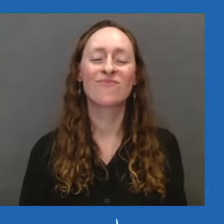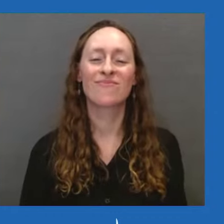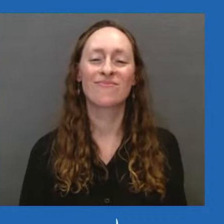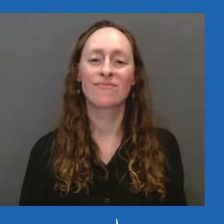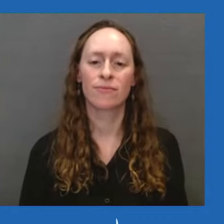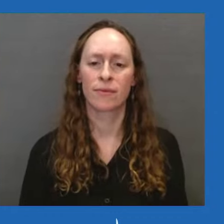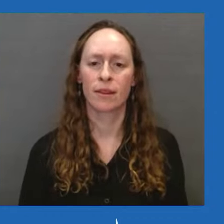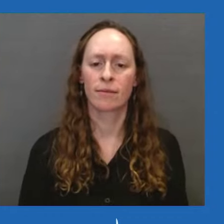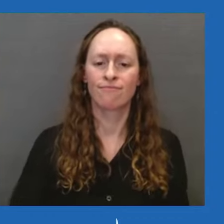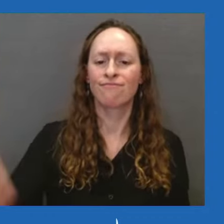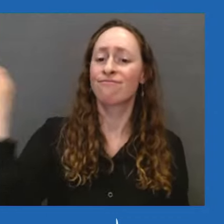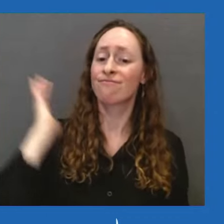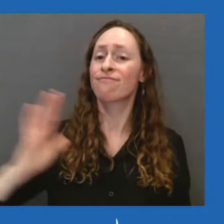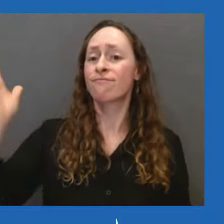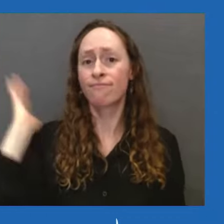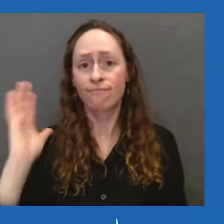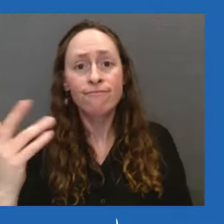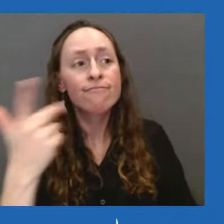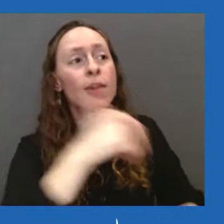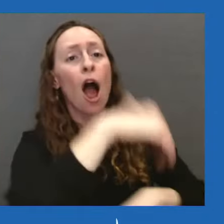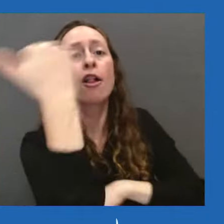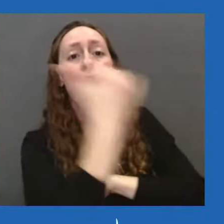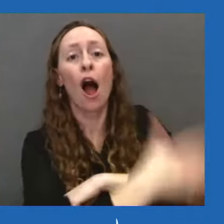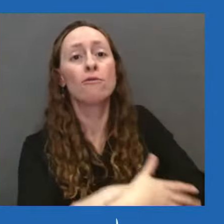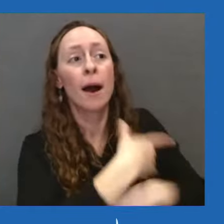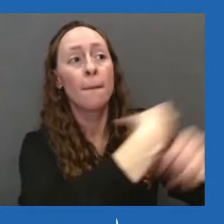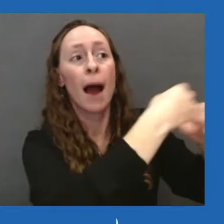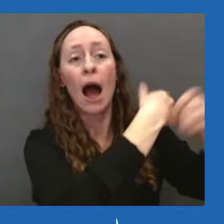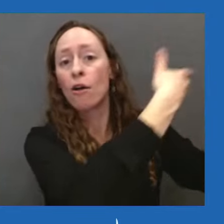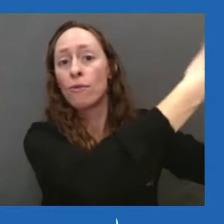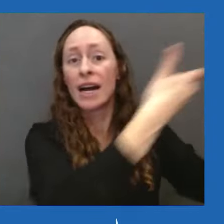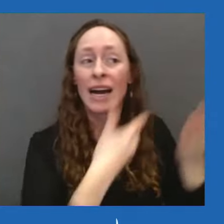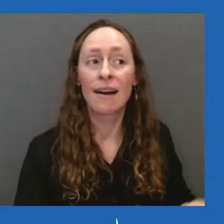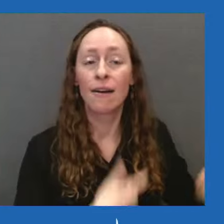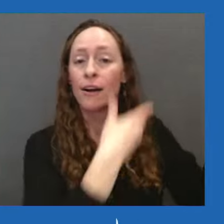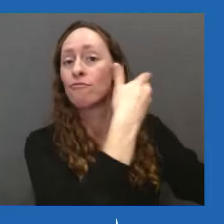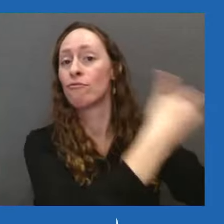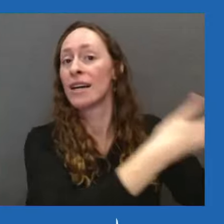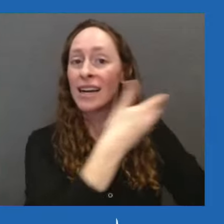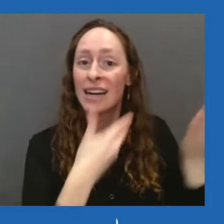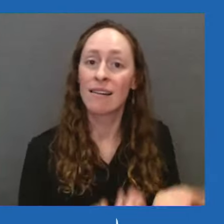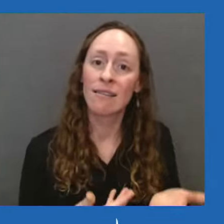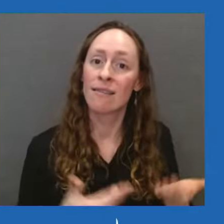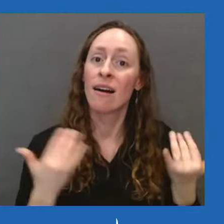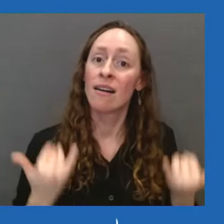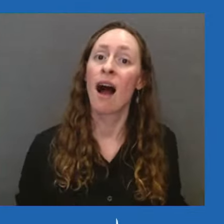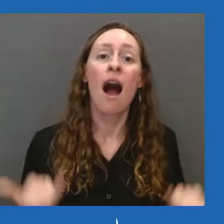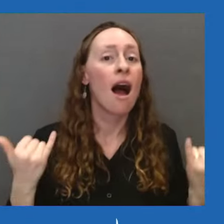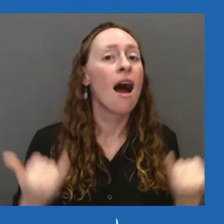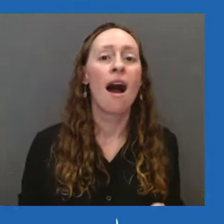And today, CS Wind factory in Colorado is the largest wind tower manufacturer in the entire world --